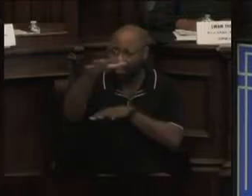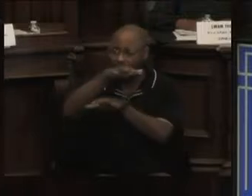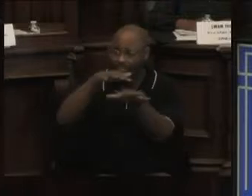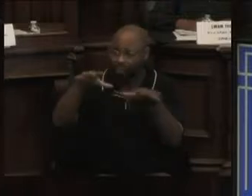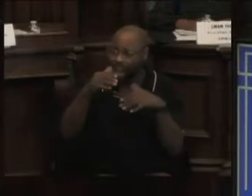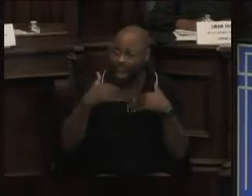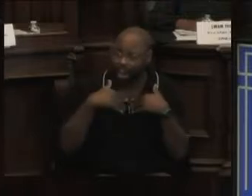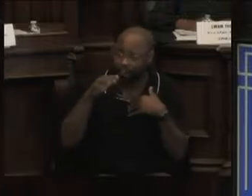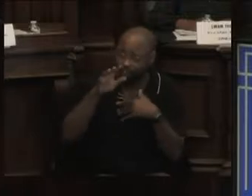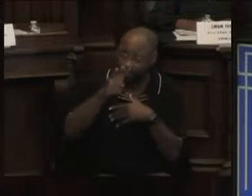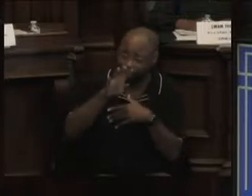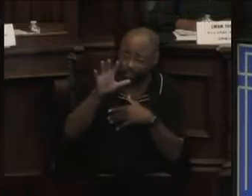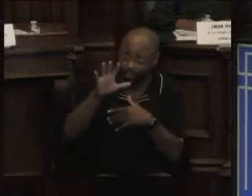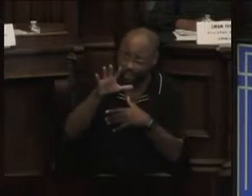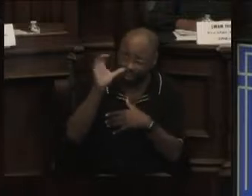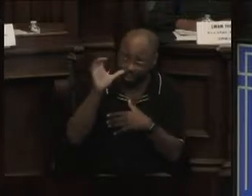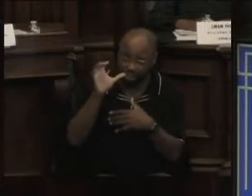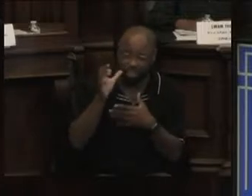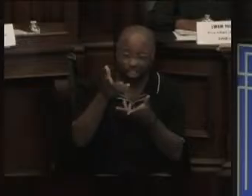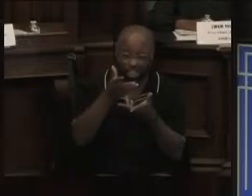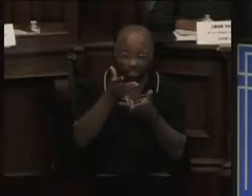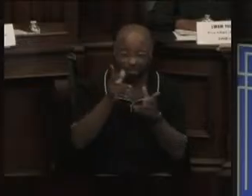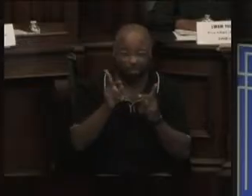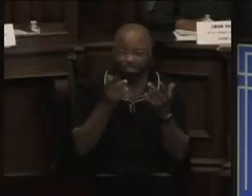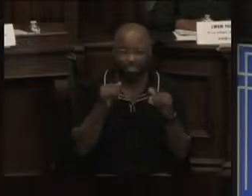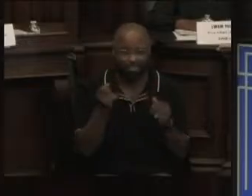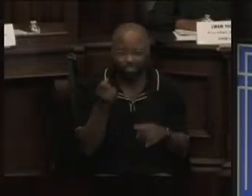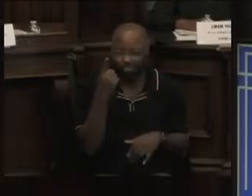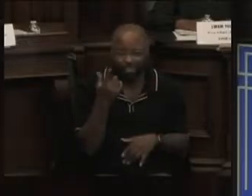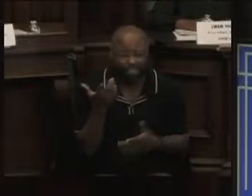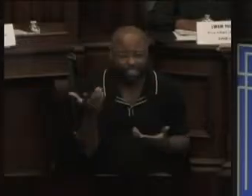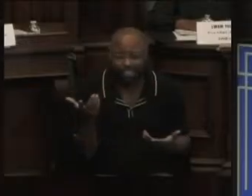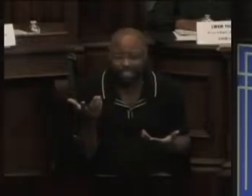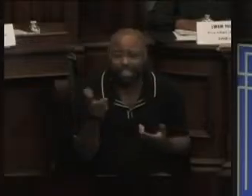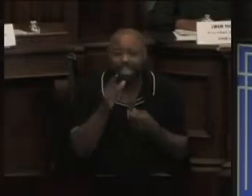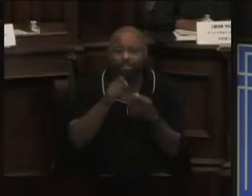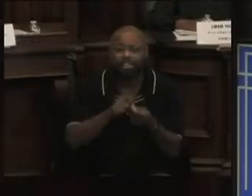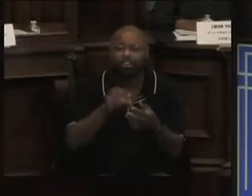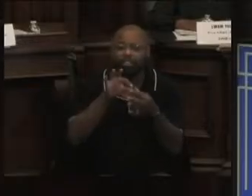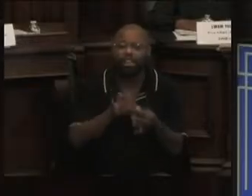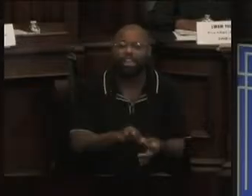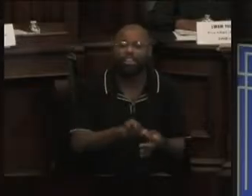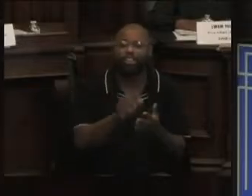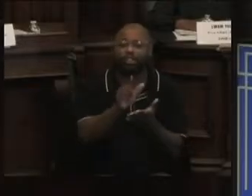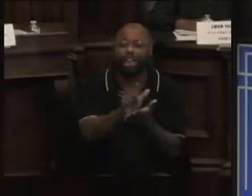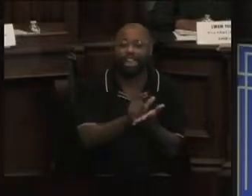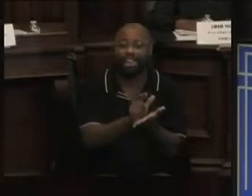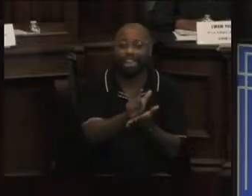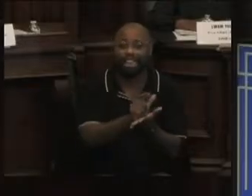because that's a question. Even though we've been out there, we've had those 4500